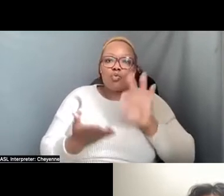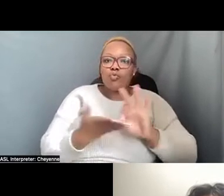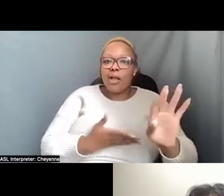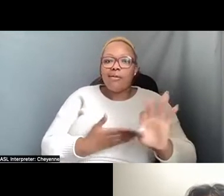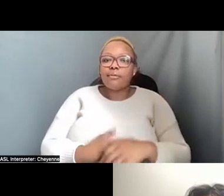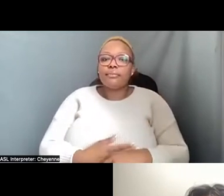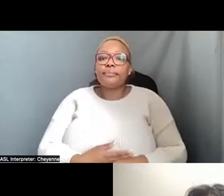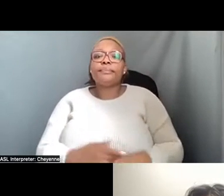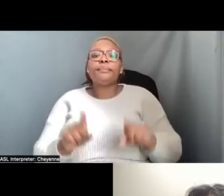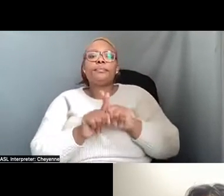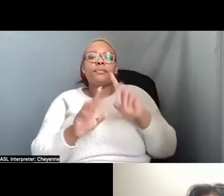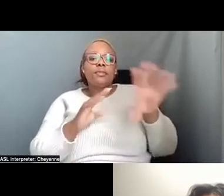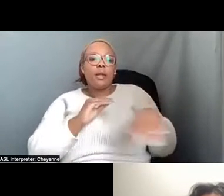don't count.